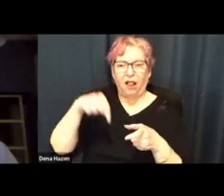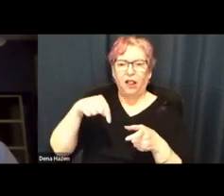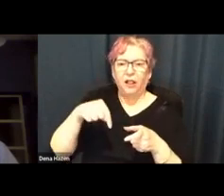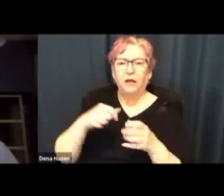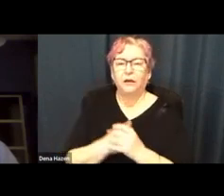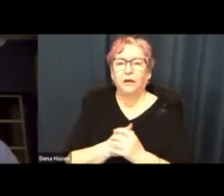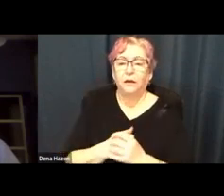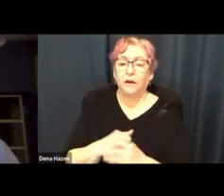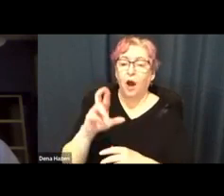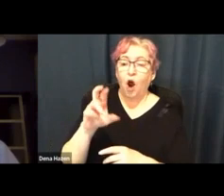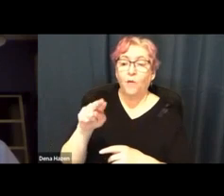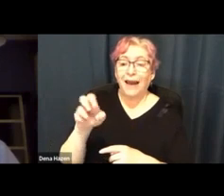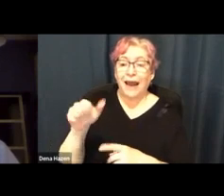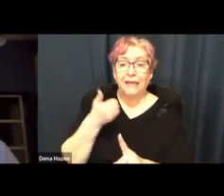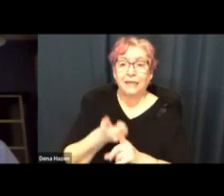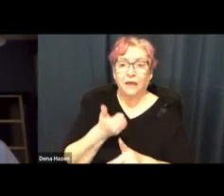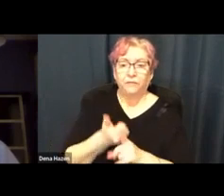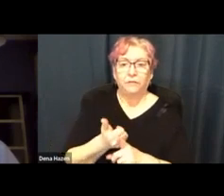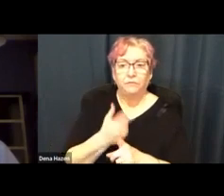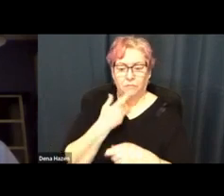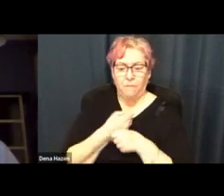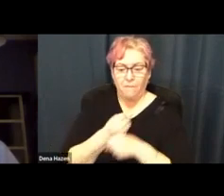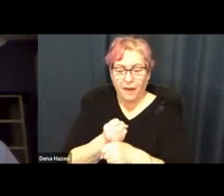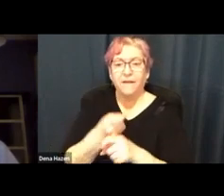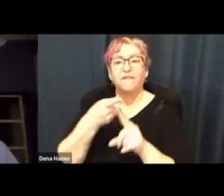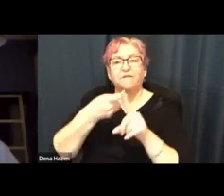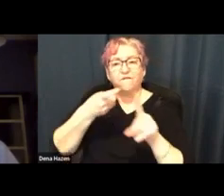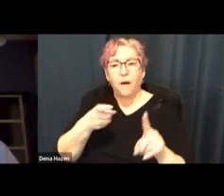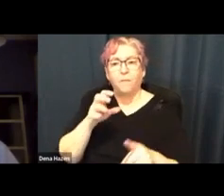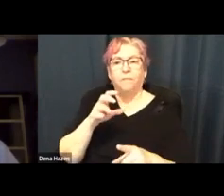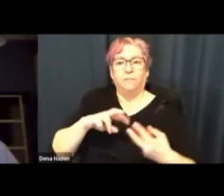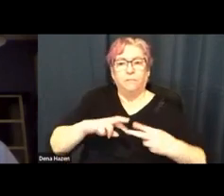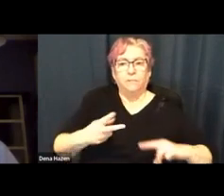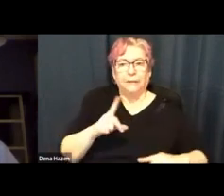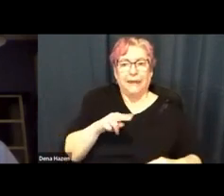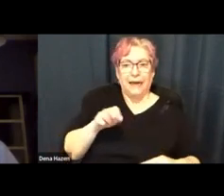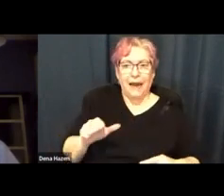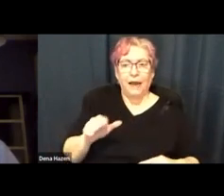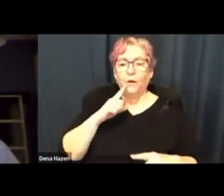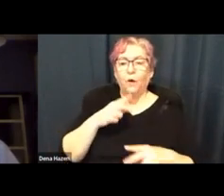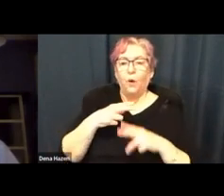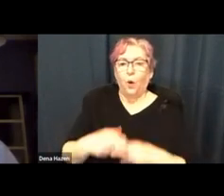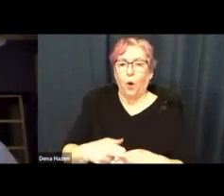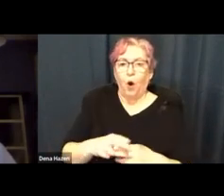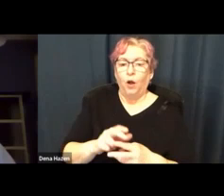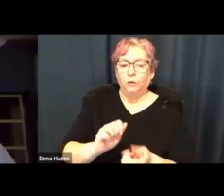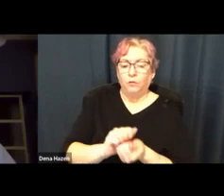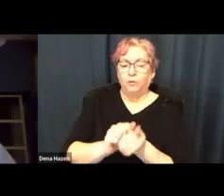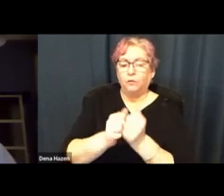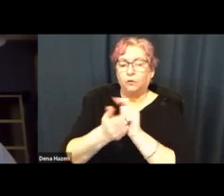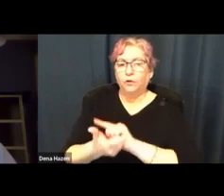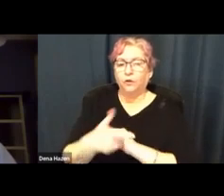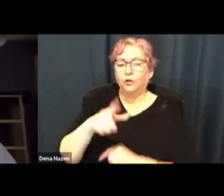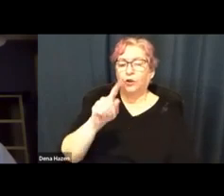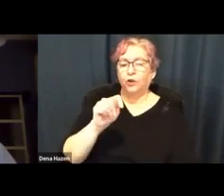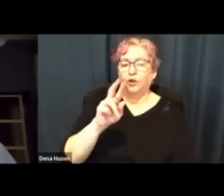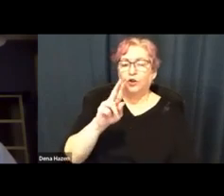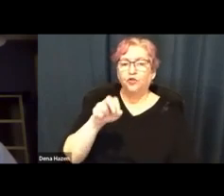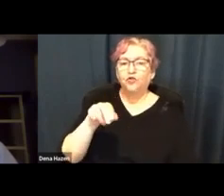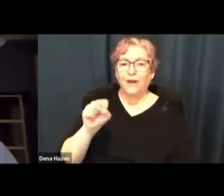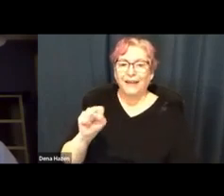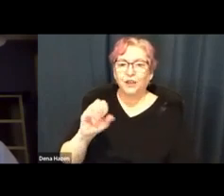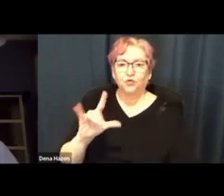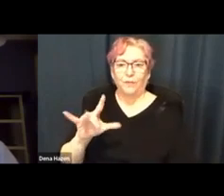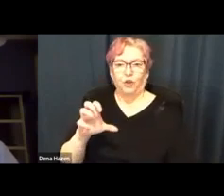RNA itself is produced from DNA in a process called transcription.